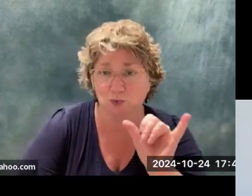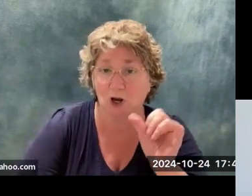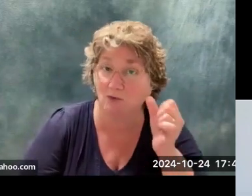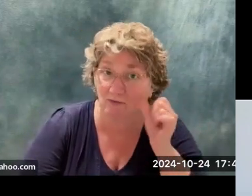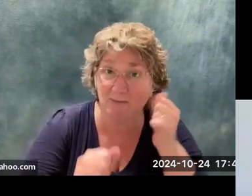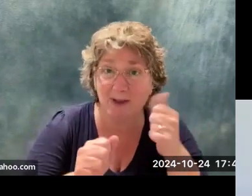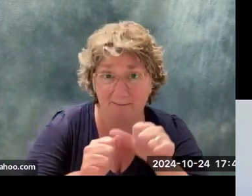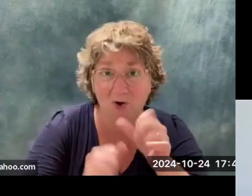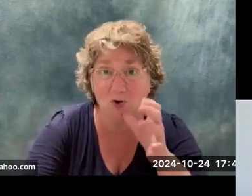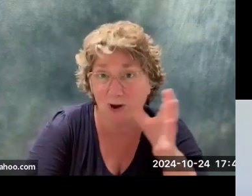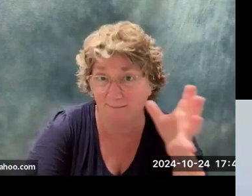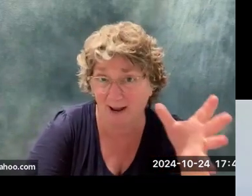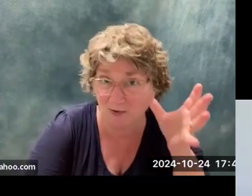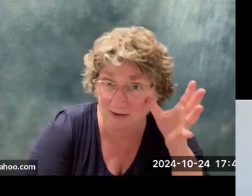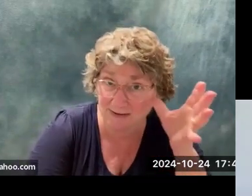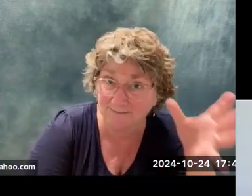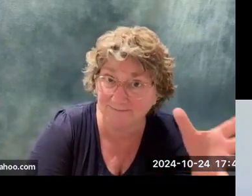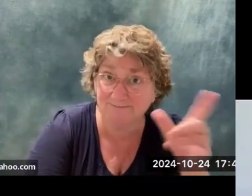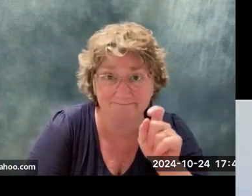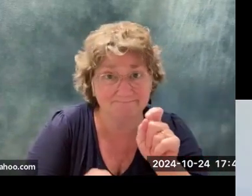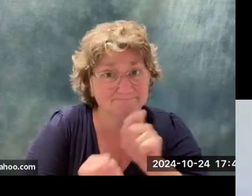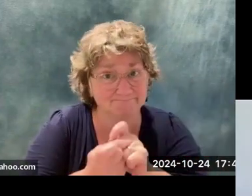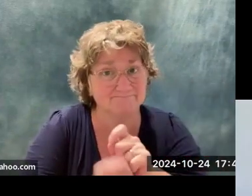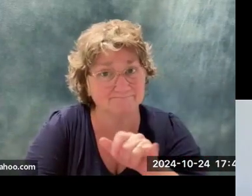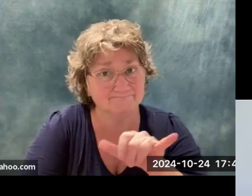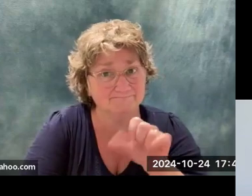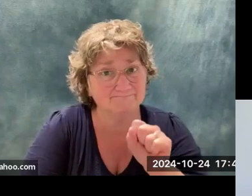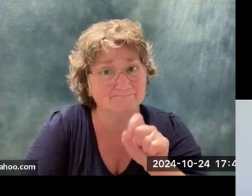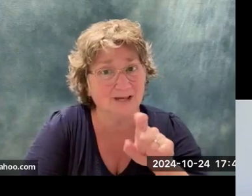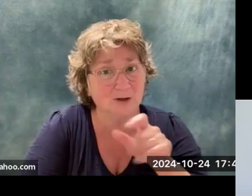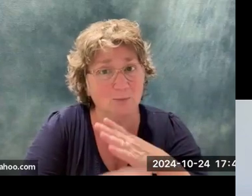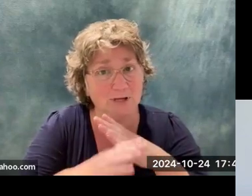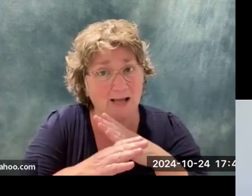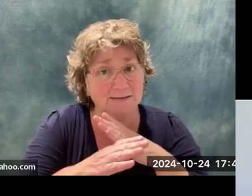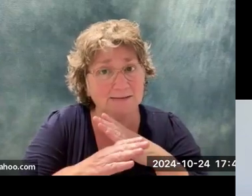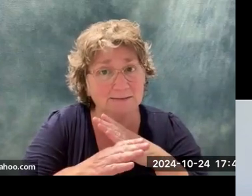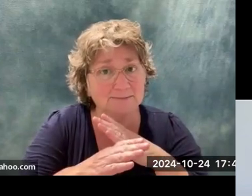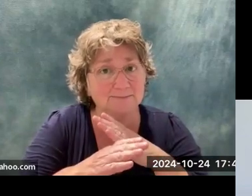especially and we we really want to enable,